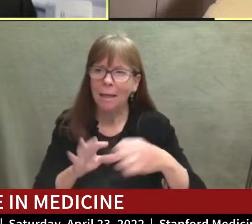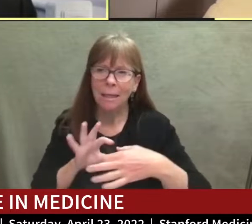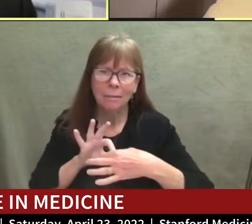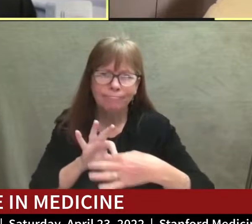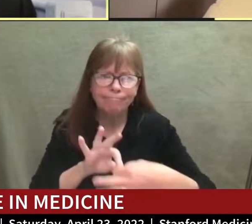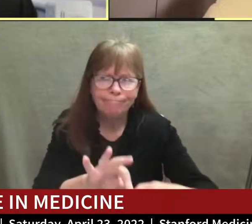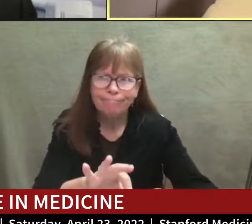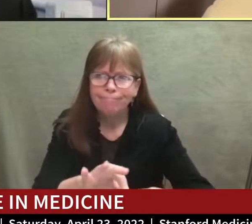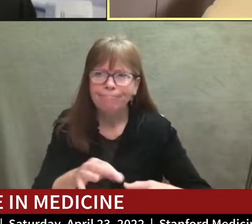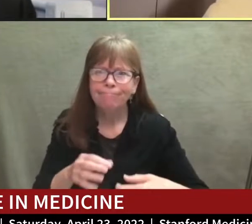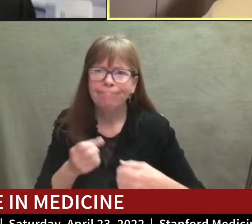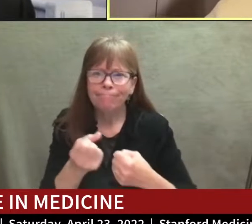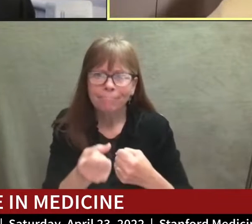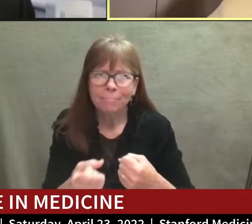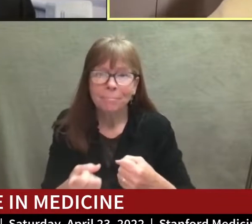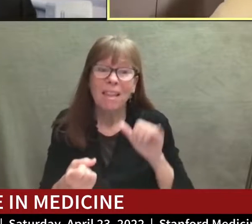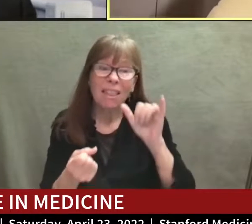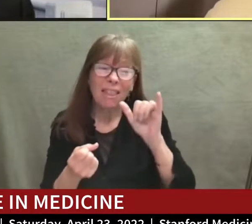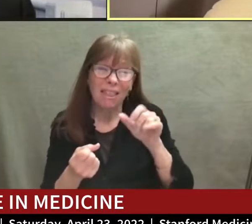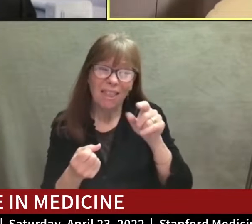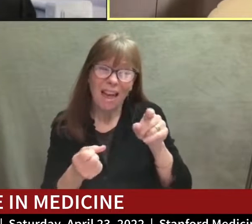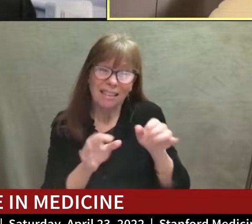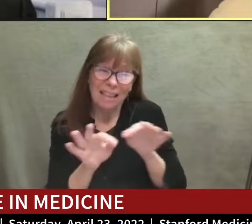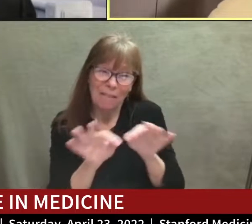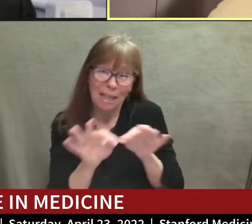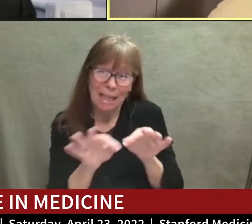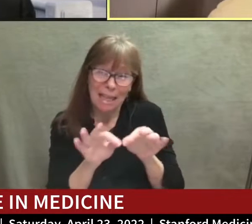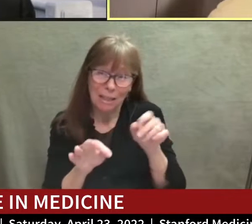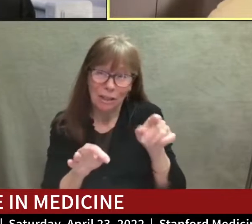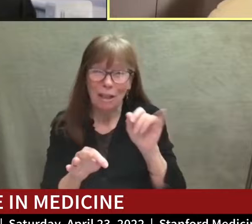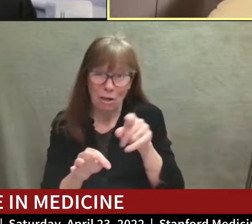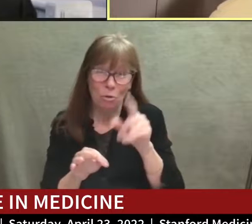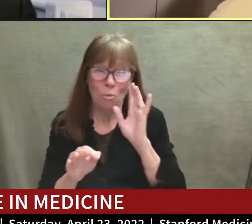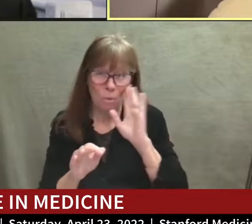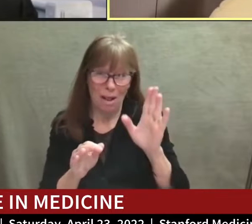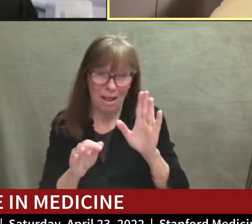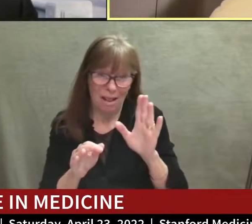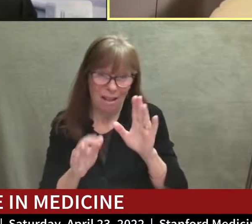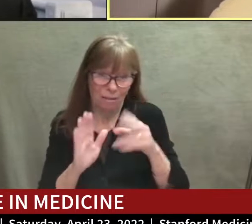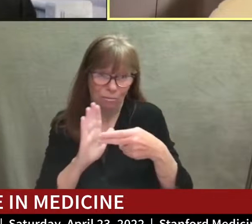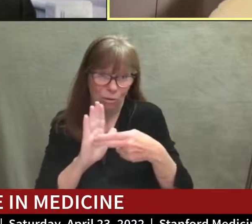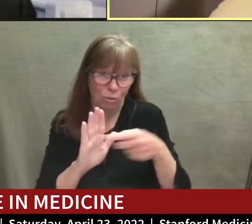Yeah. This definition that you’re about to pull up in a slide is by one of